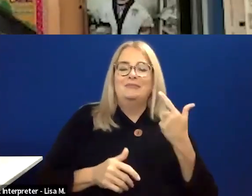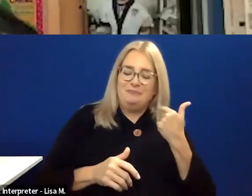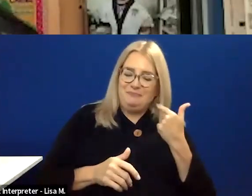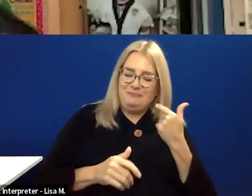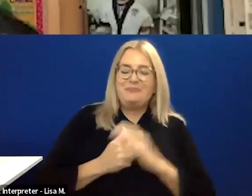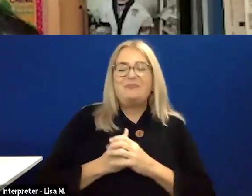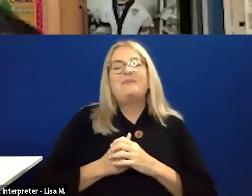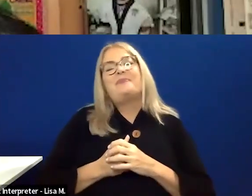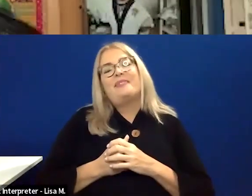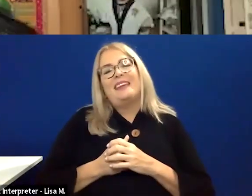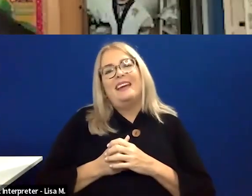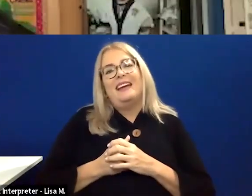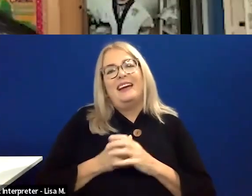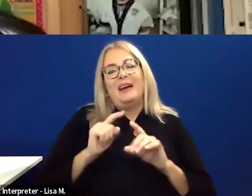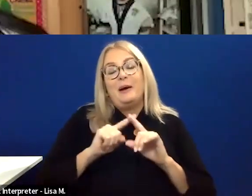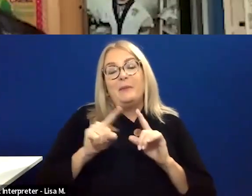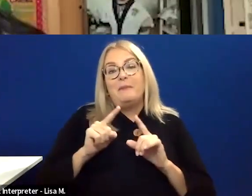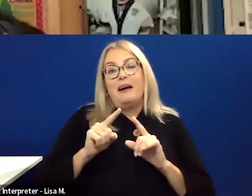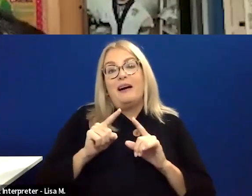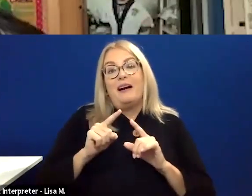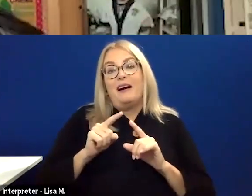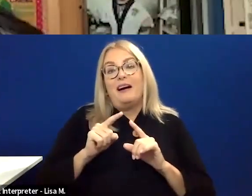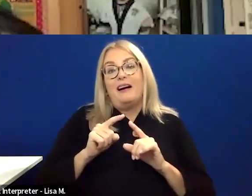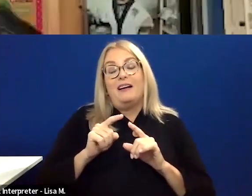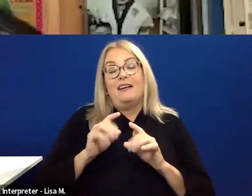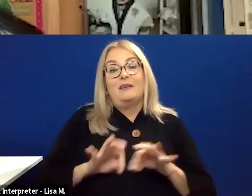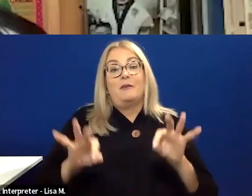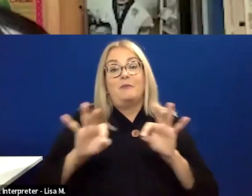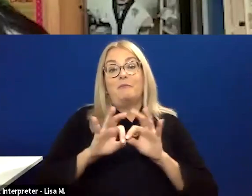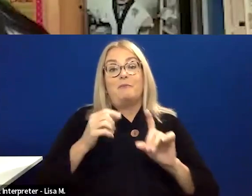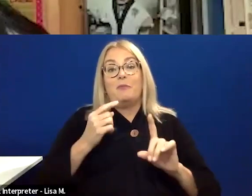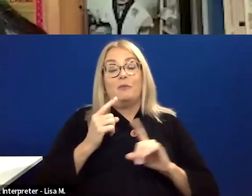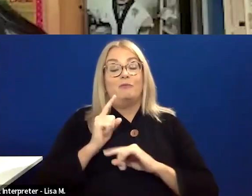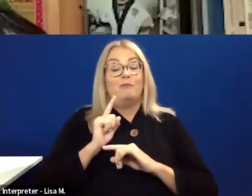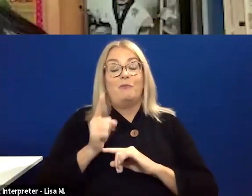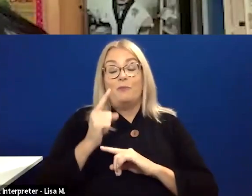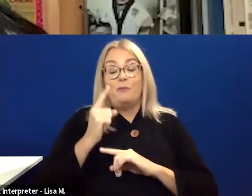um full circle moment for me in 2016 when I interviewed for my position at Florida State